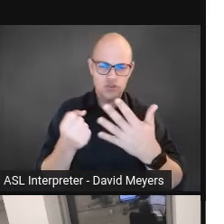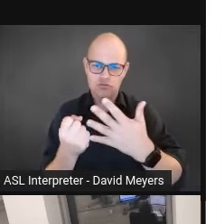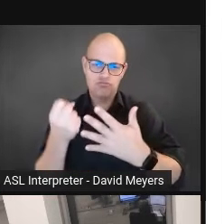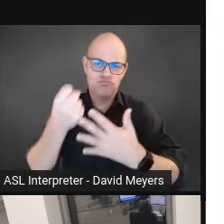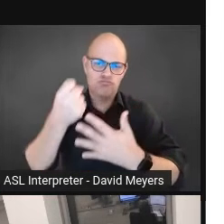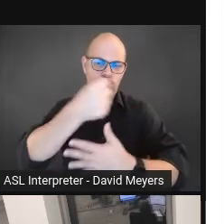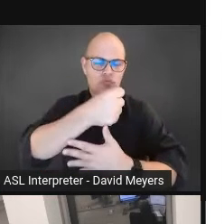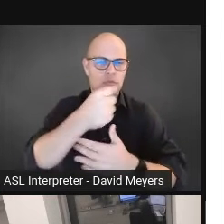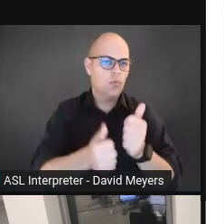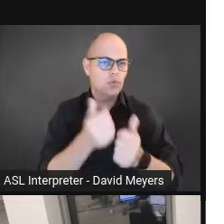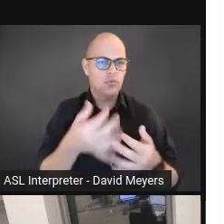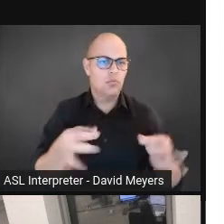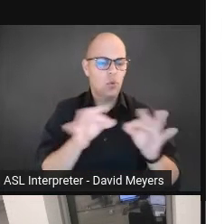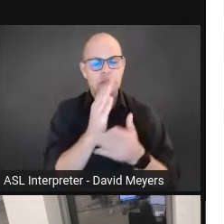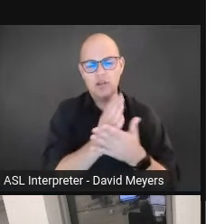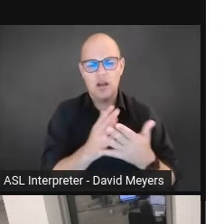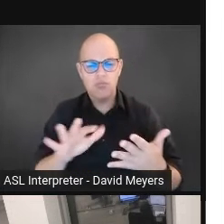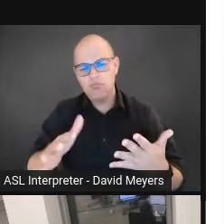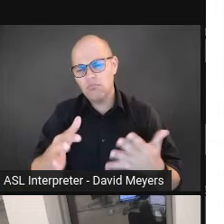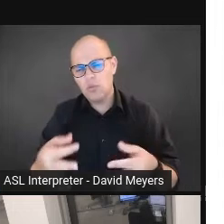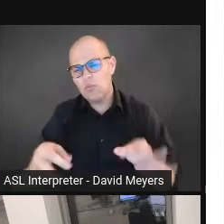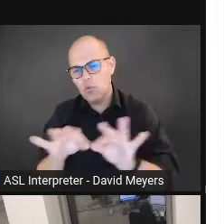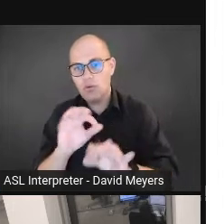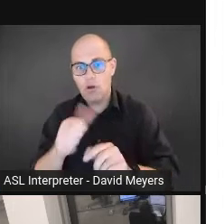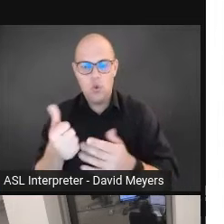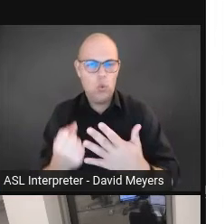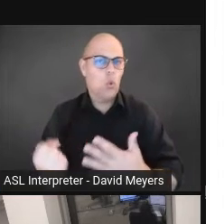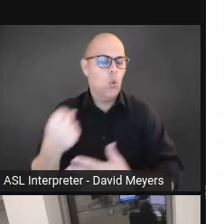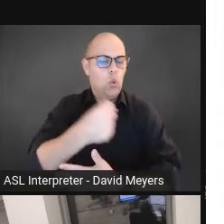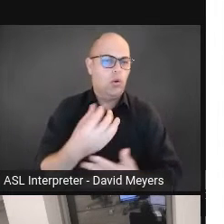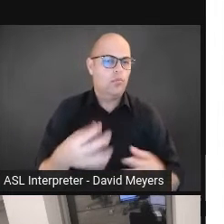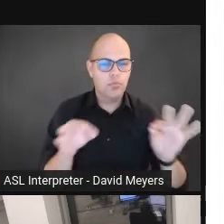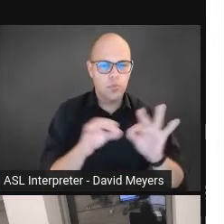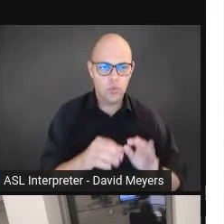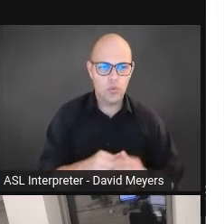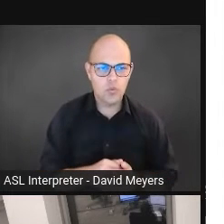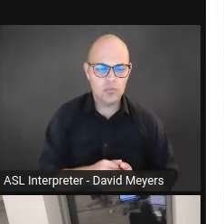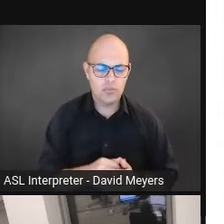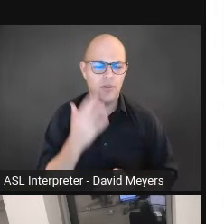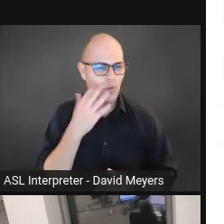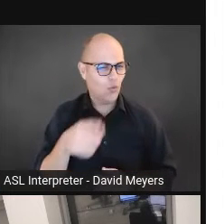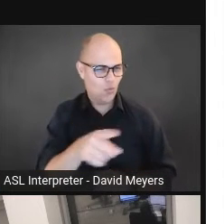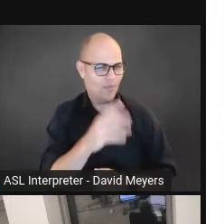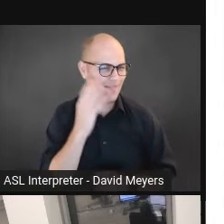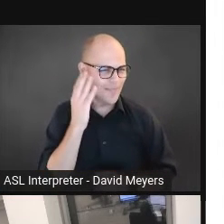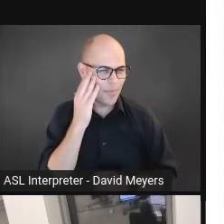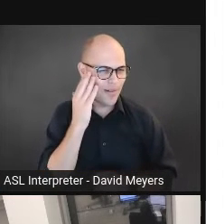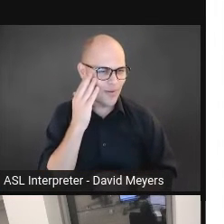of equal severity. I'm sure that you're familiar with the three compliance levels.